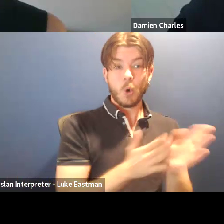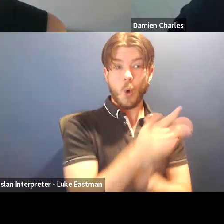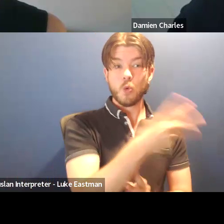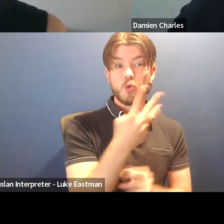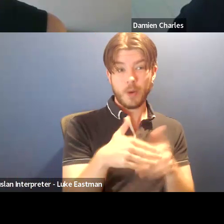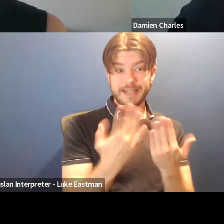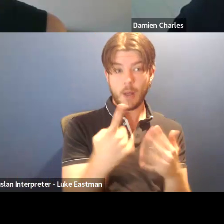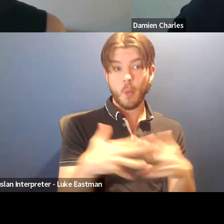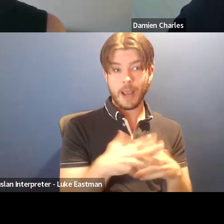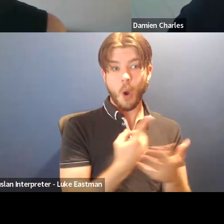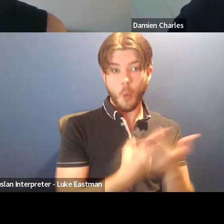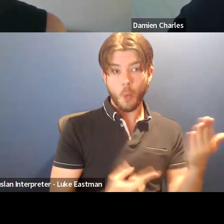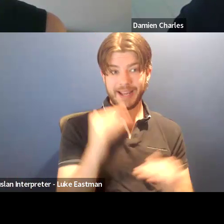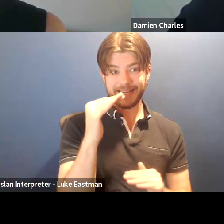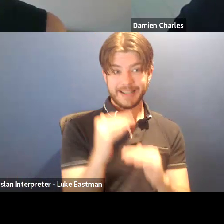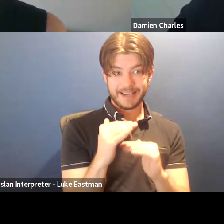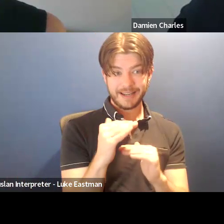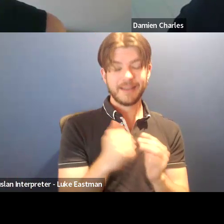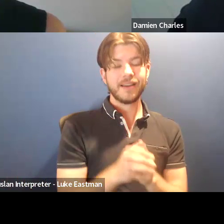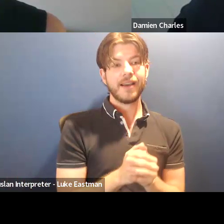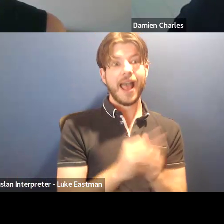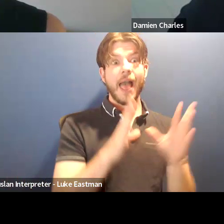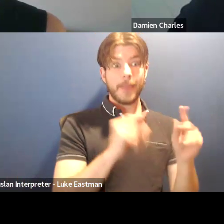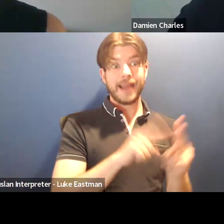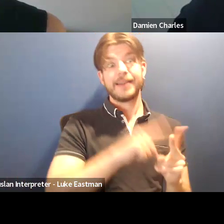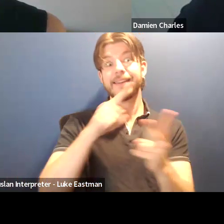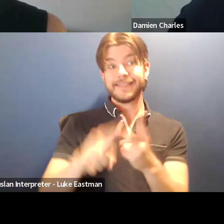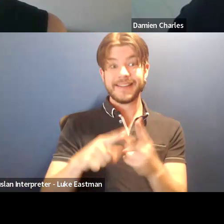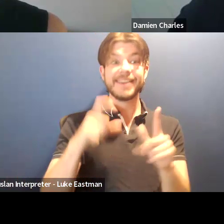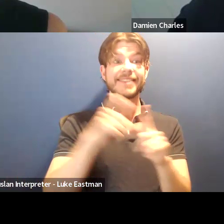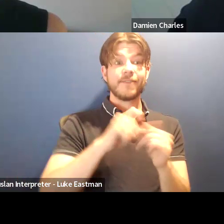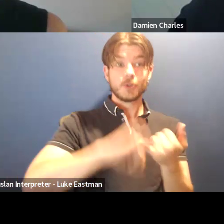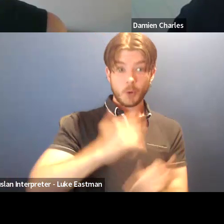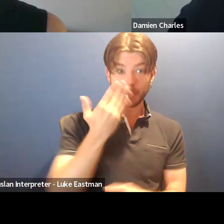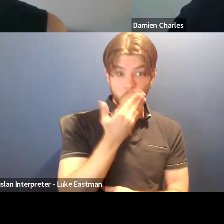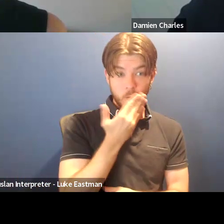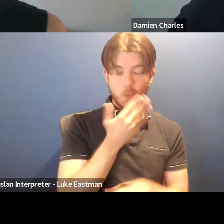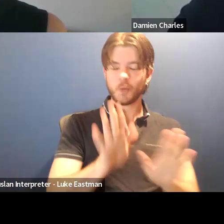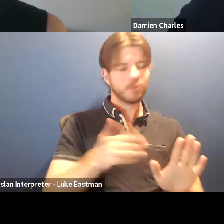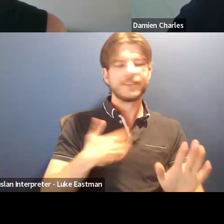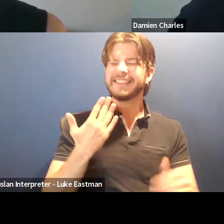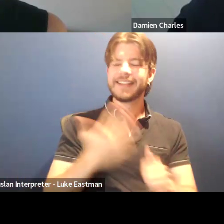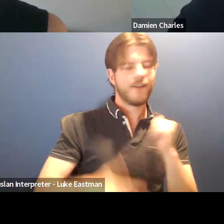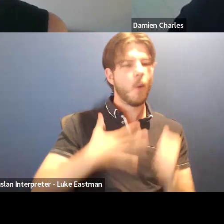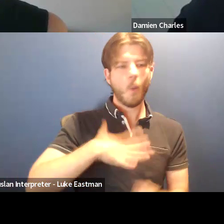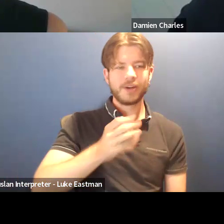started going there, I didn't want to have a day off. I would only have days off if I was sick, and something that was